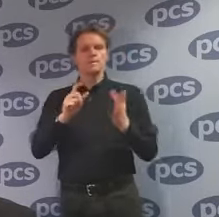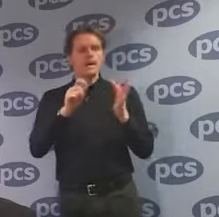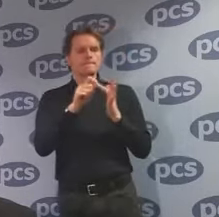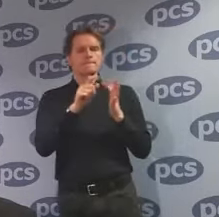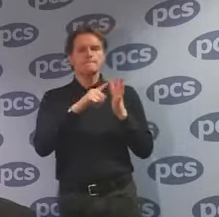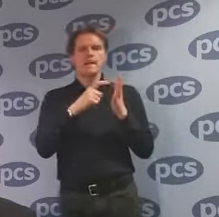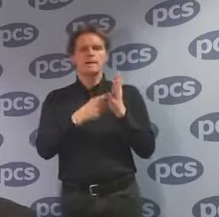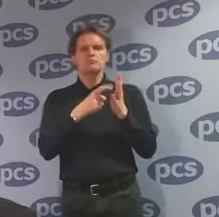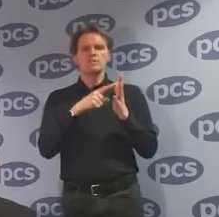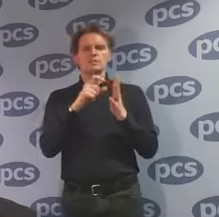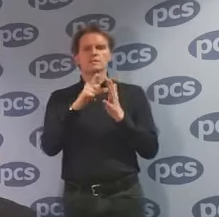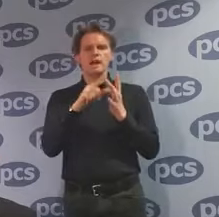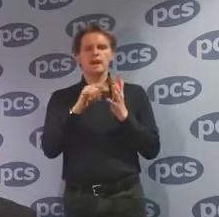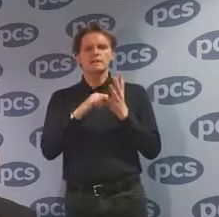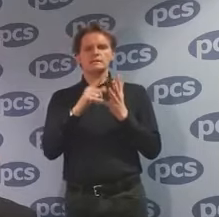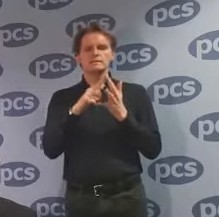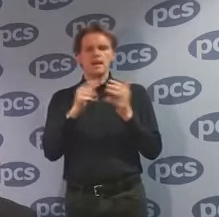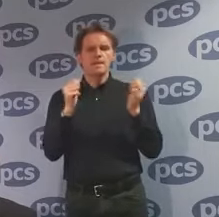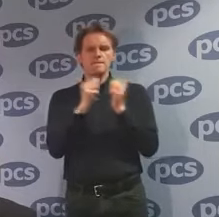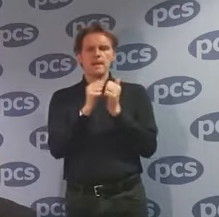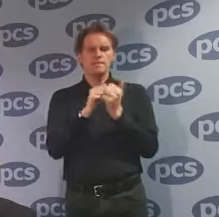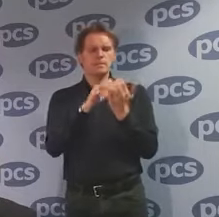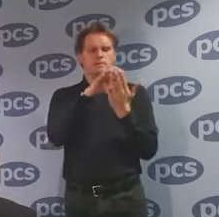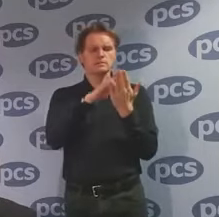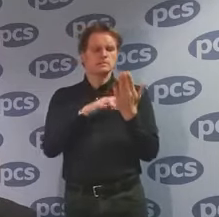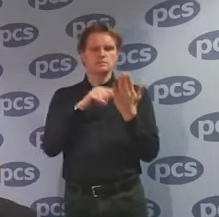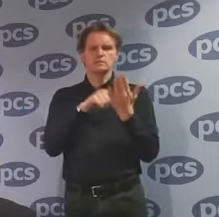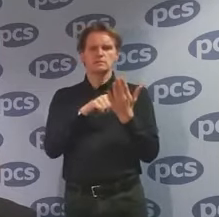politically about the commitment of this government to end tax evasion and tax